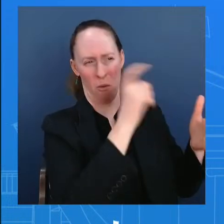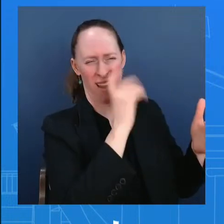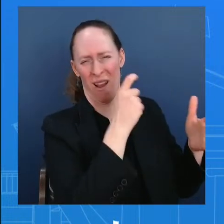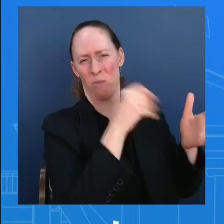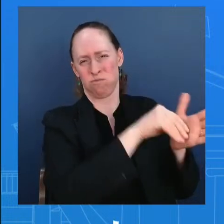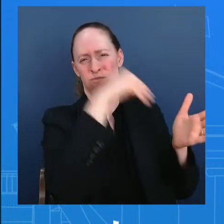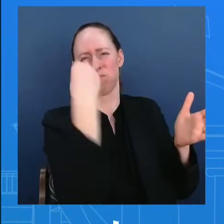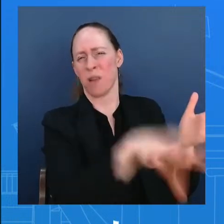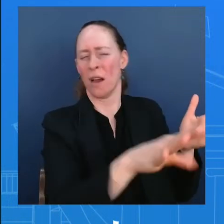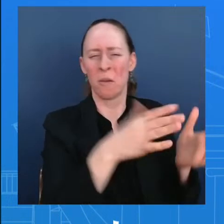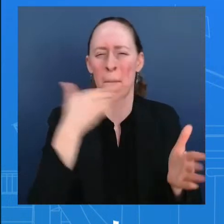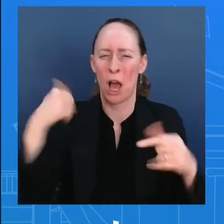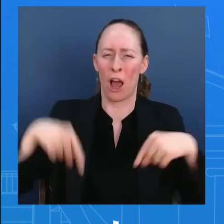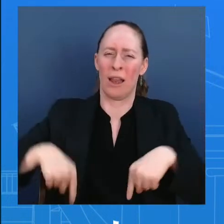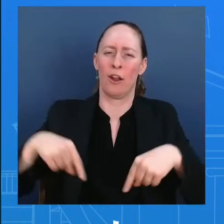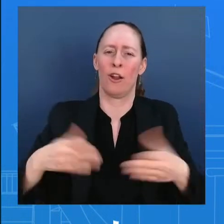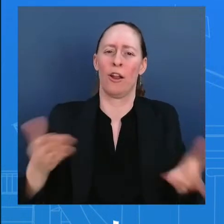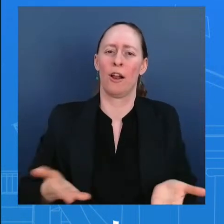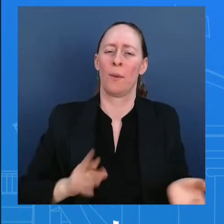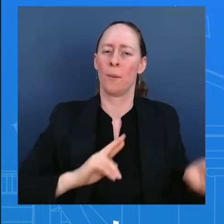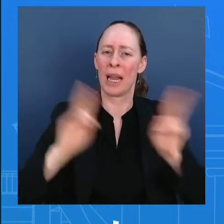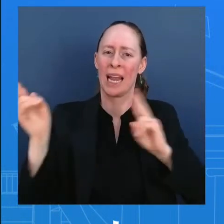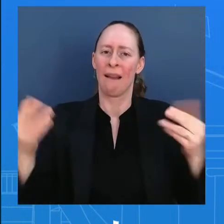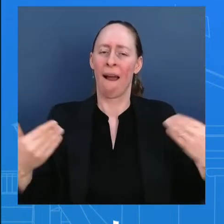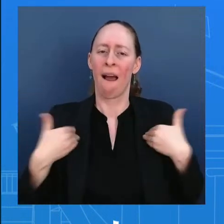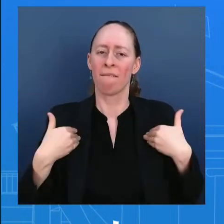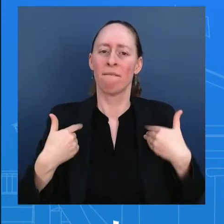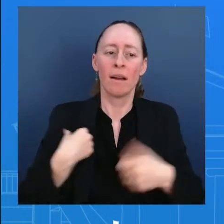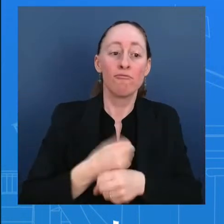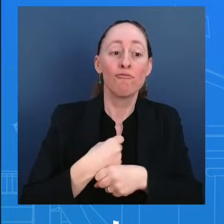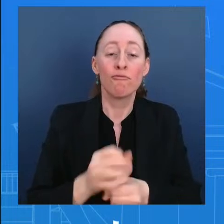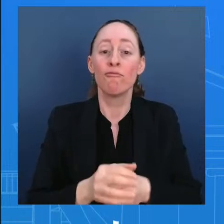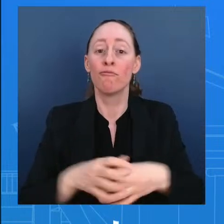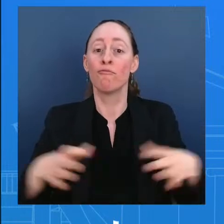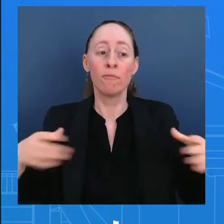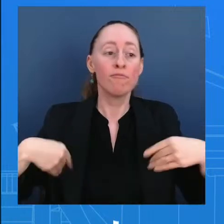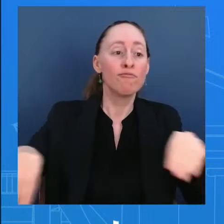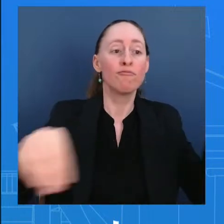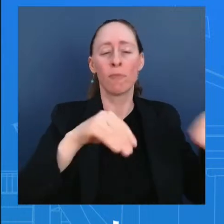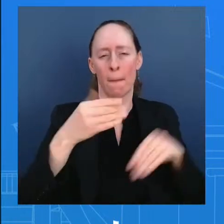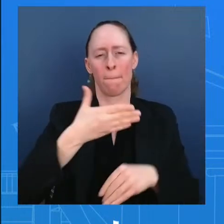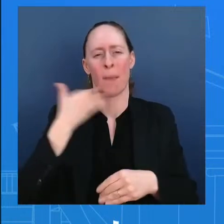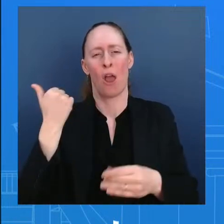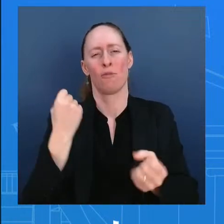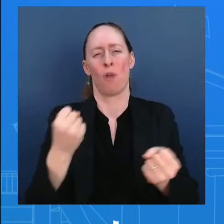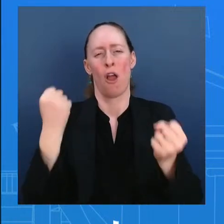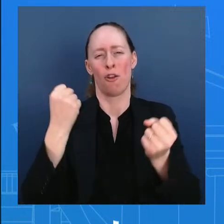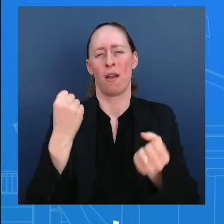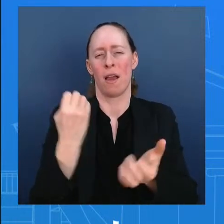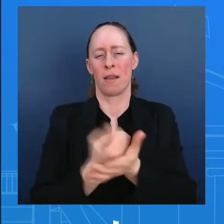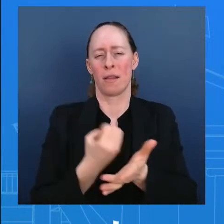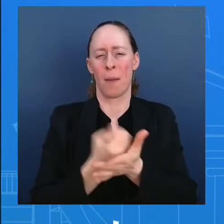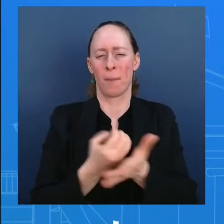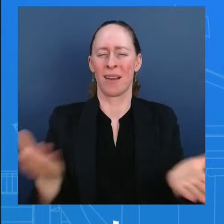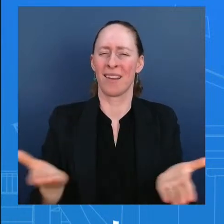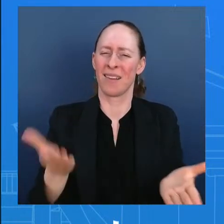all of that has made that industry stronger. And so, we believe it’s going to continue to thrive. I’m not going to get into hypotheticals from here.